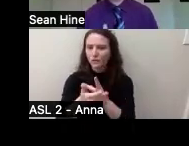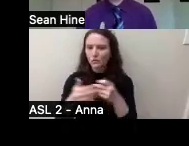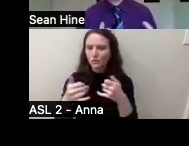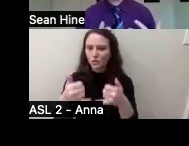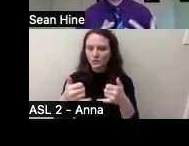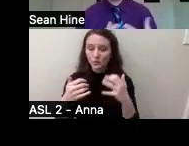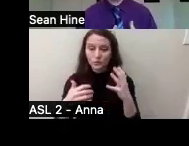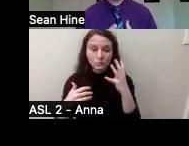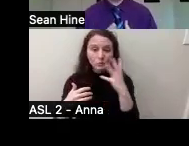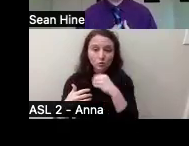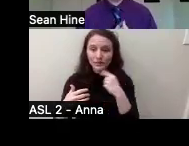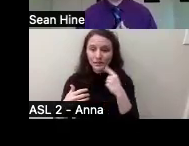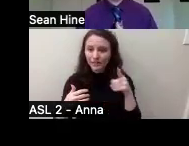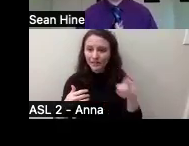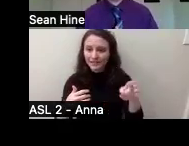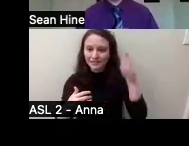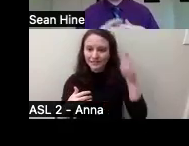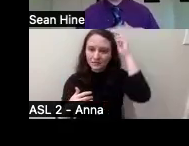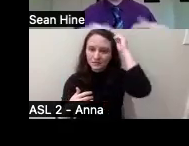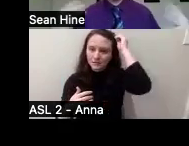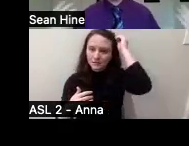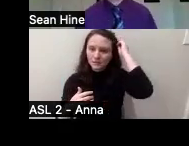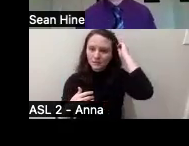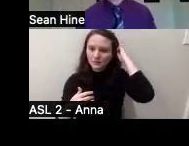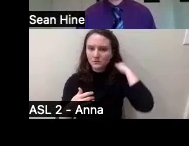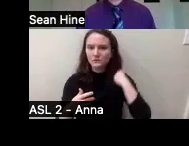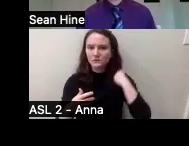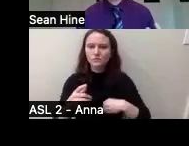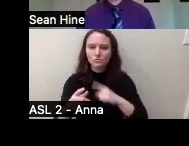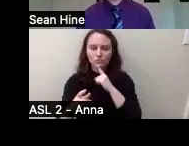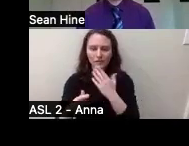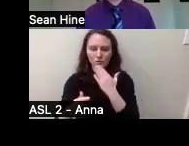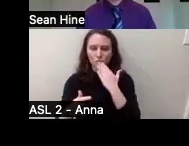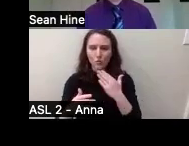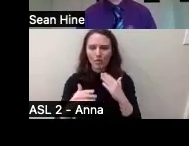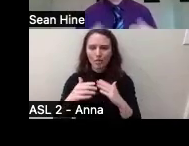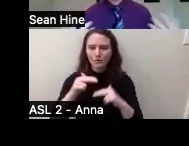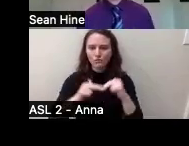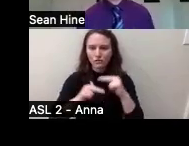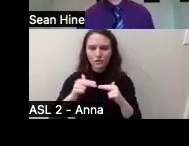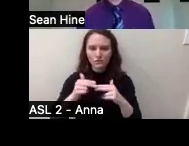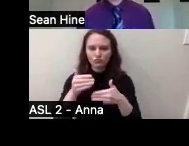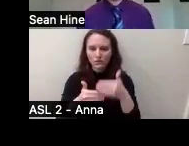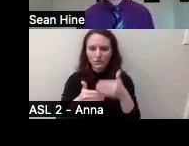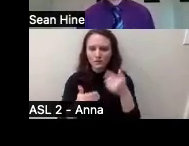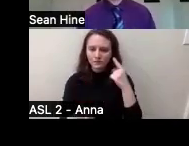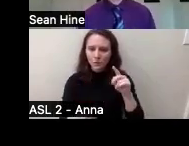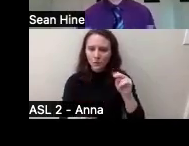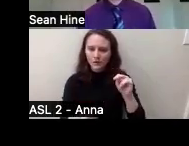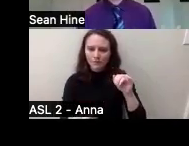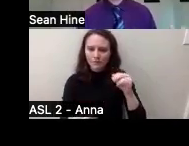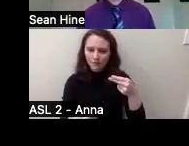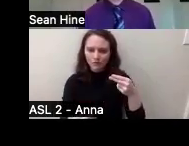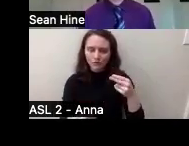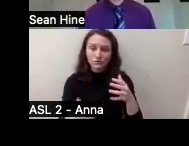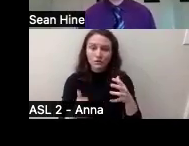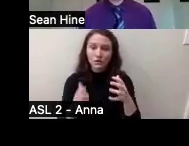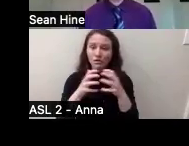is it's a really well-constructed process that NIH has. Well, a lot of time can pass, and a lot of things can change during that time.